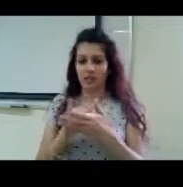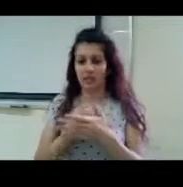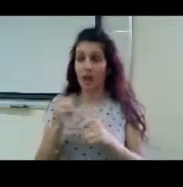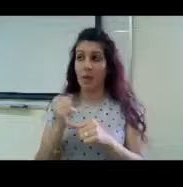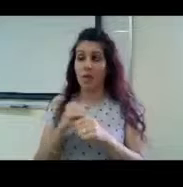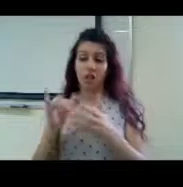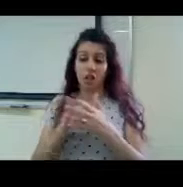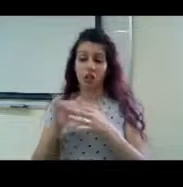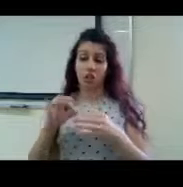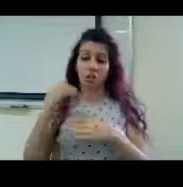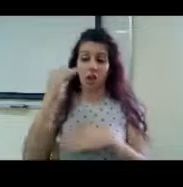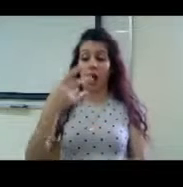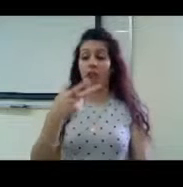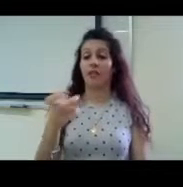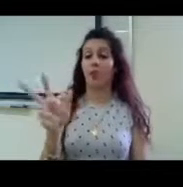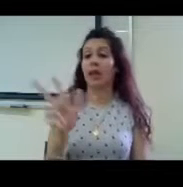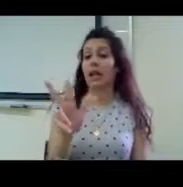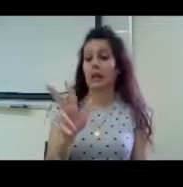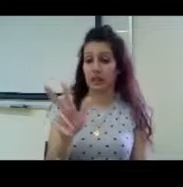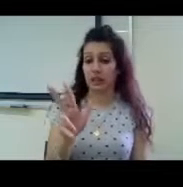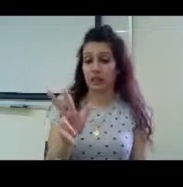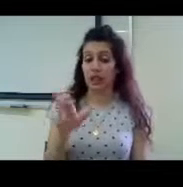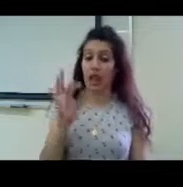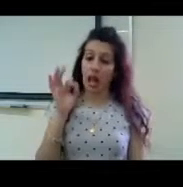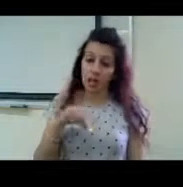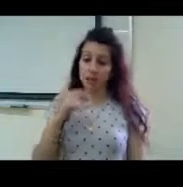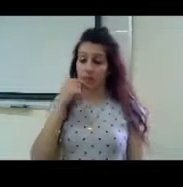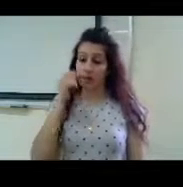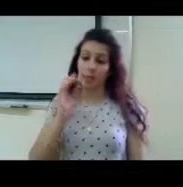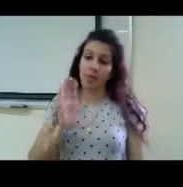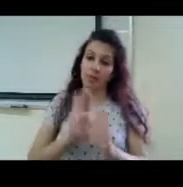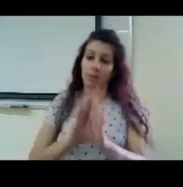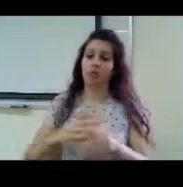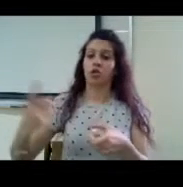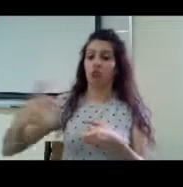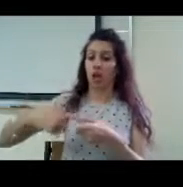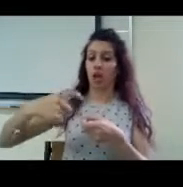all this does align with the education strategic plan